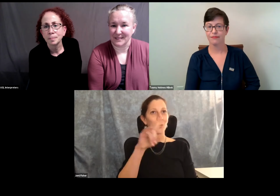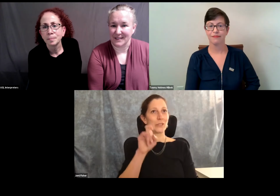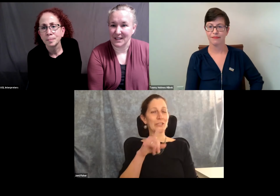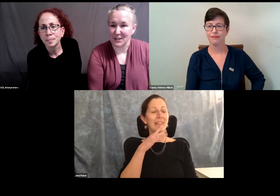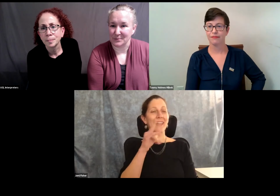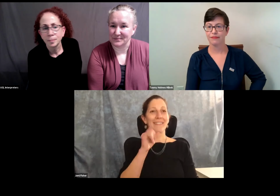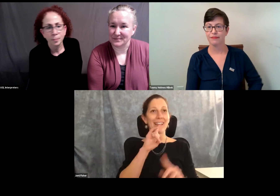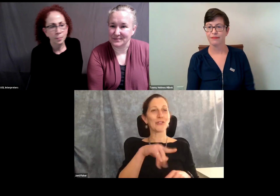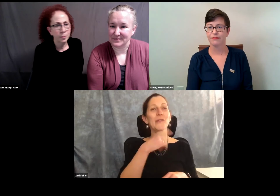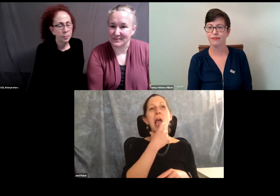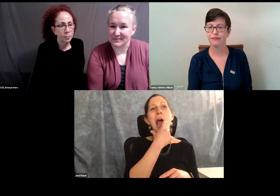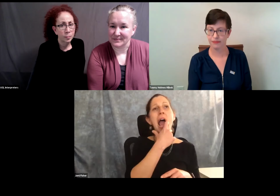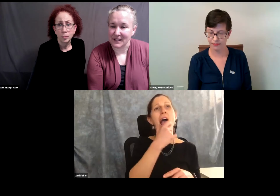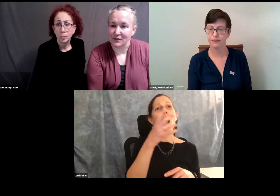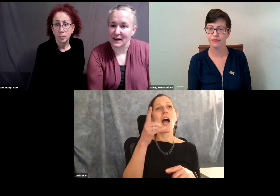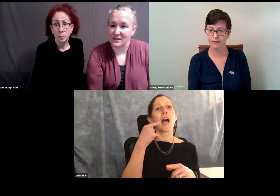Thank you. Thank you for that answer.